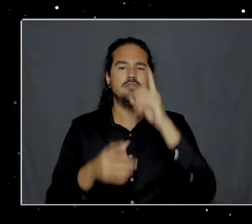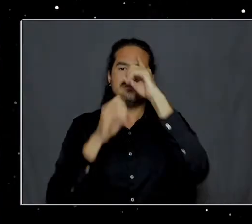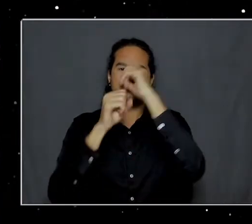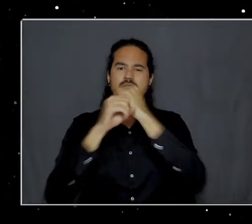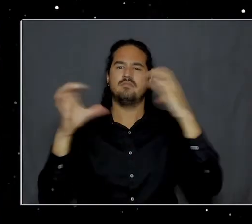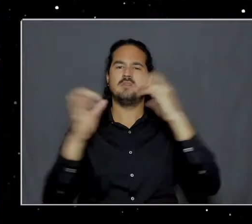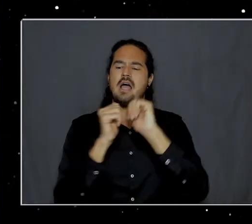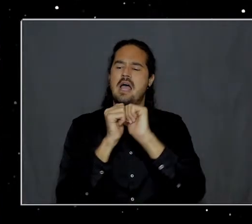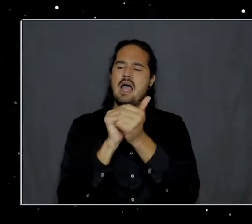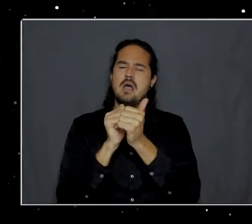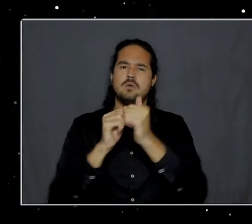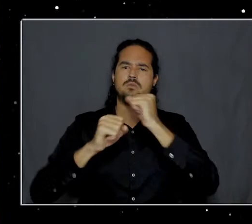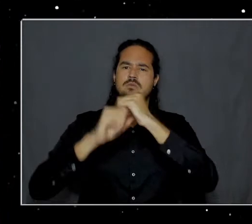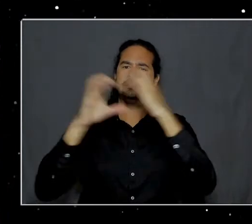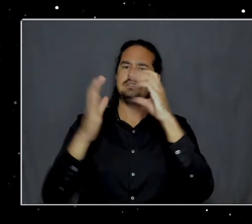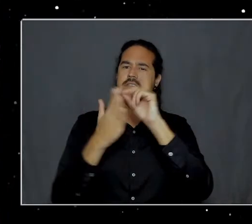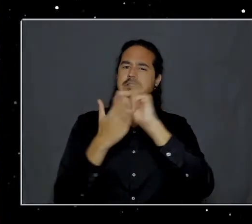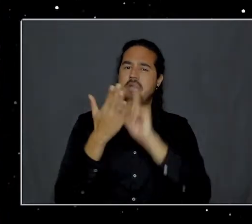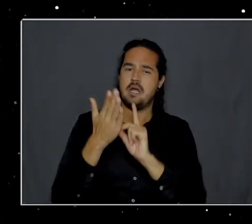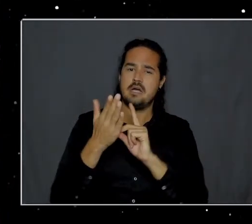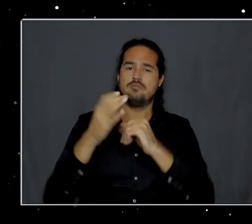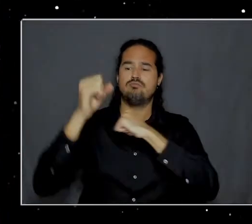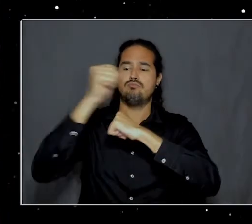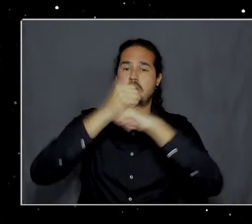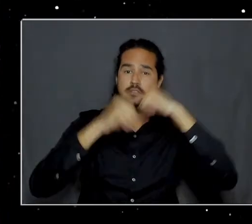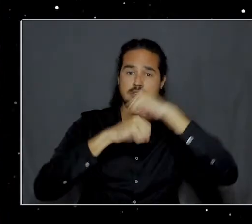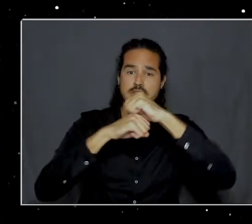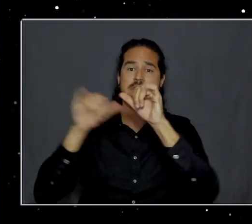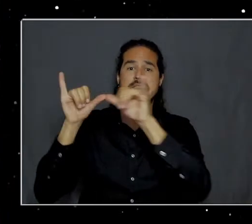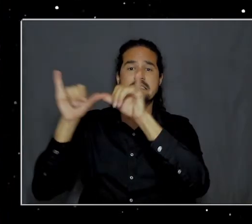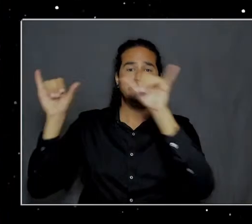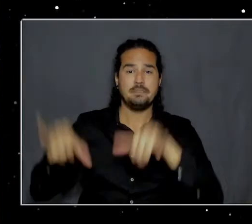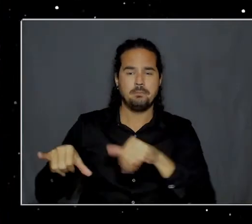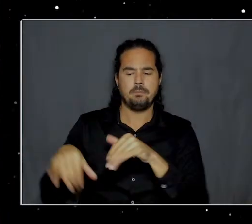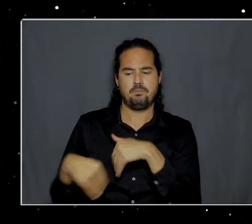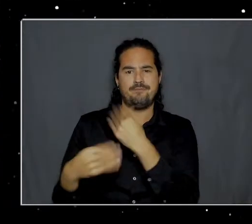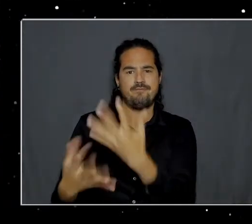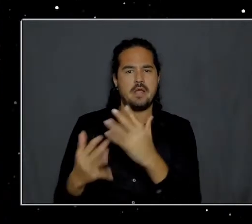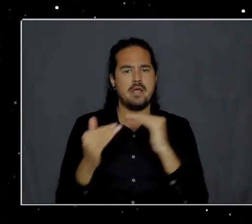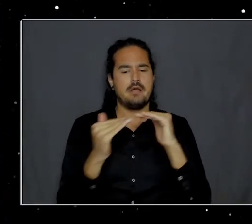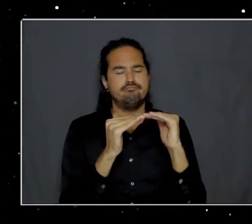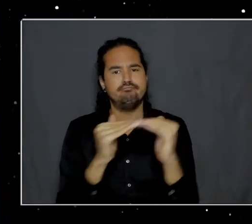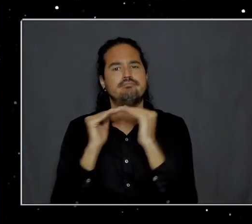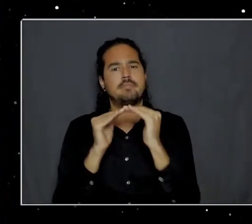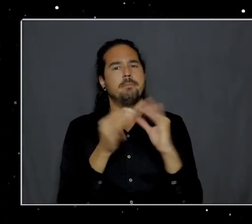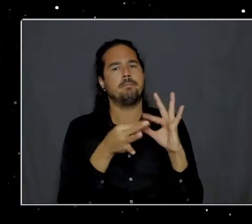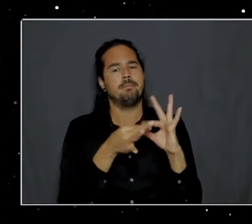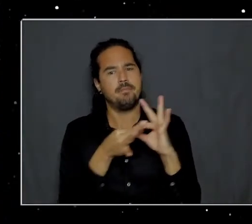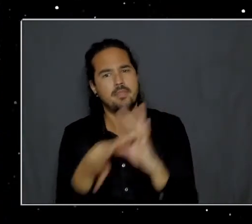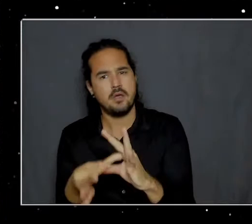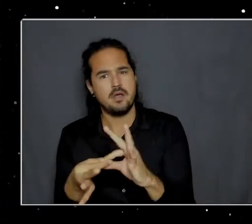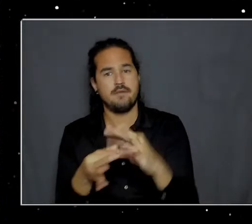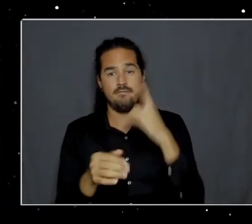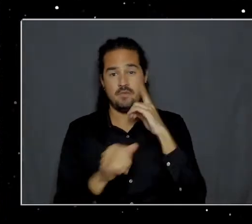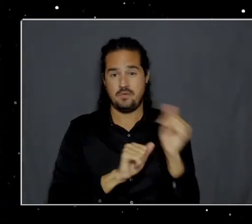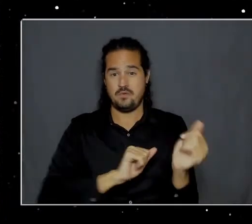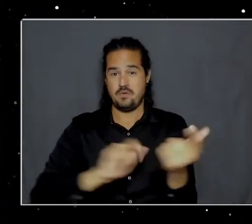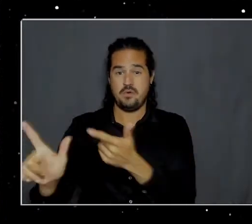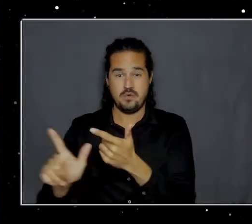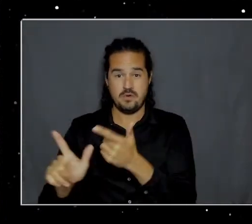TO PROACTIVELY DESIGN STRUCTURES AND SYSTEMS TO PRODUCE BELONGING AND EQUALITY. TO PROACTIVELY, NOT JUST REMOVE,